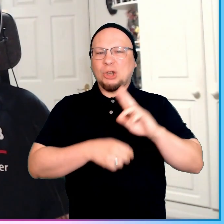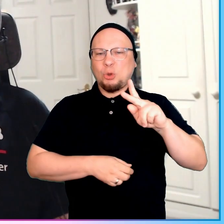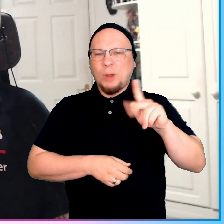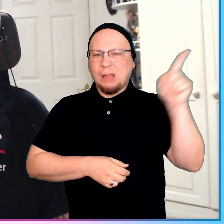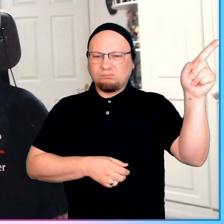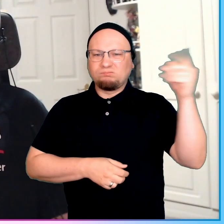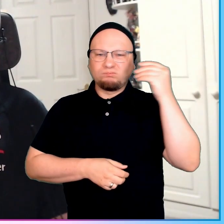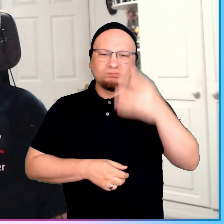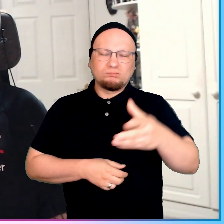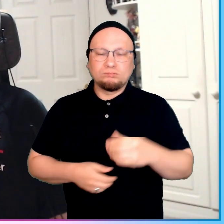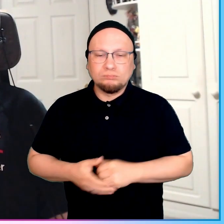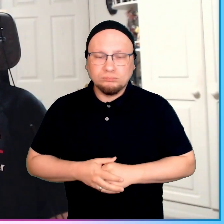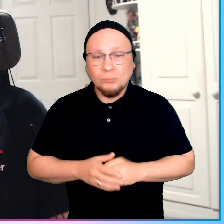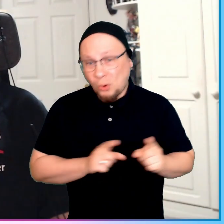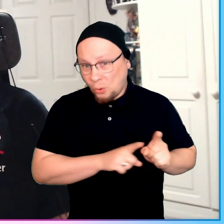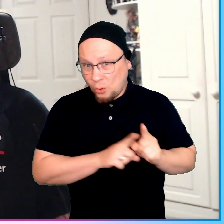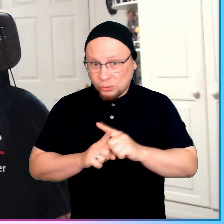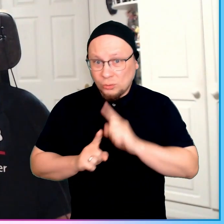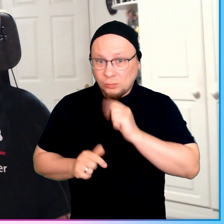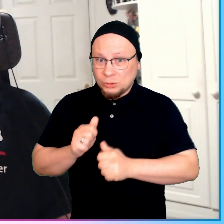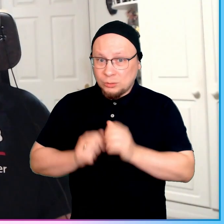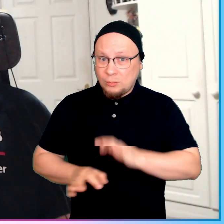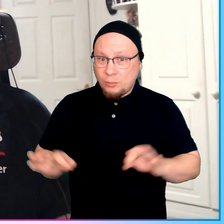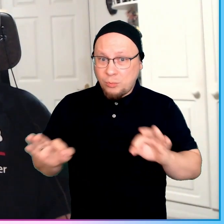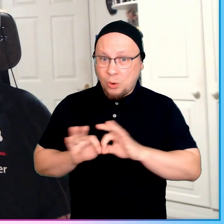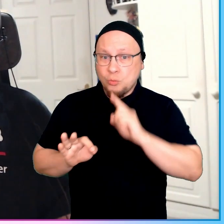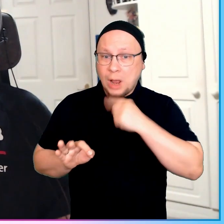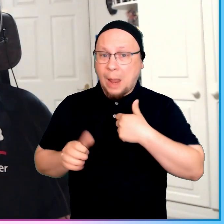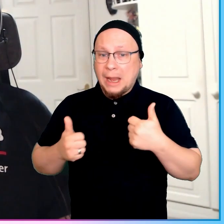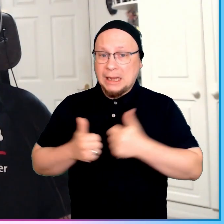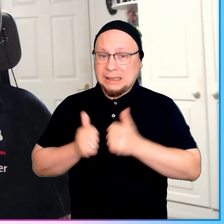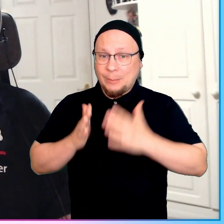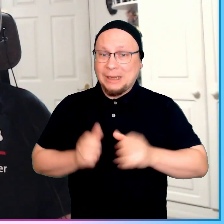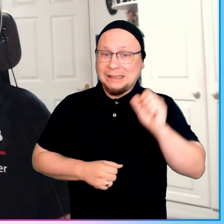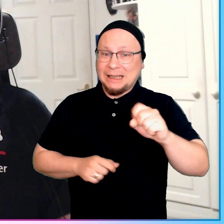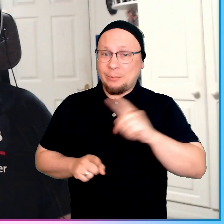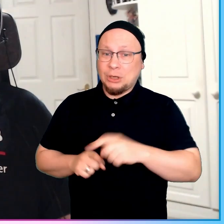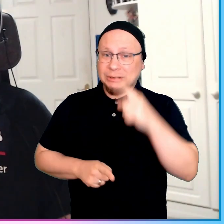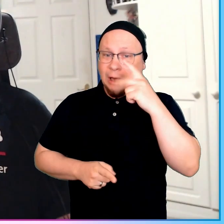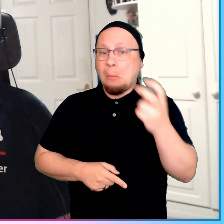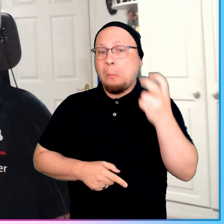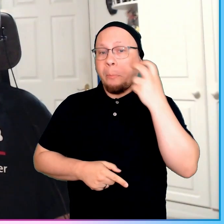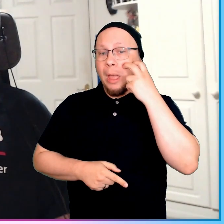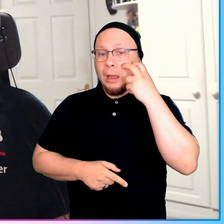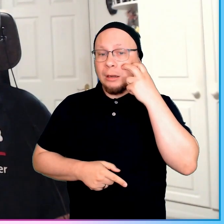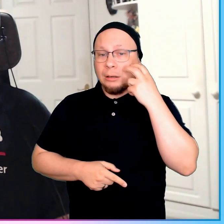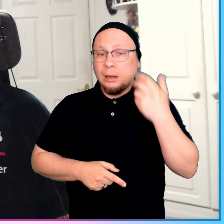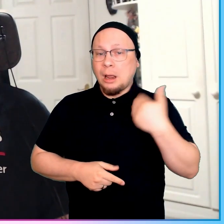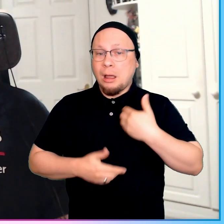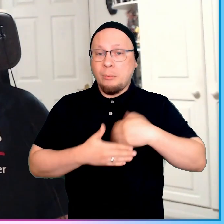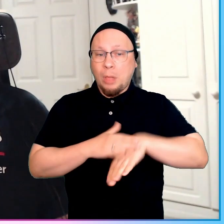and crucially I am a gamer without sight, having never had any sight whatsoever.